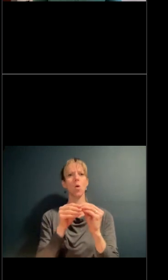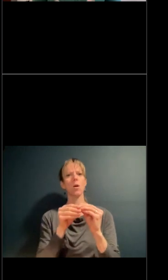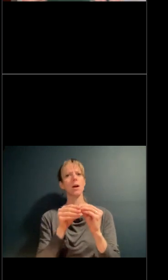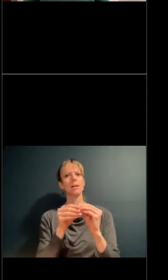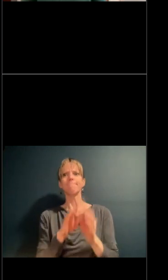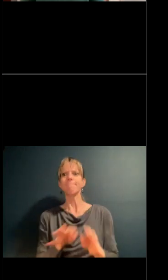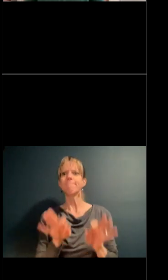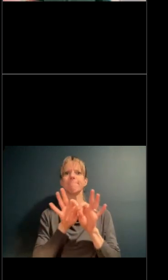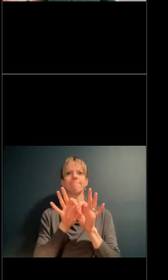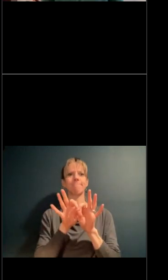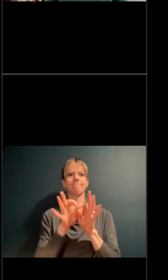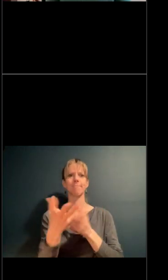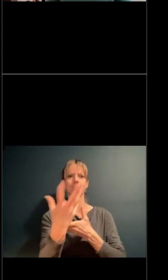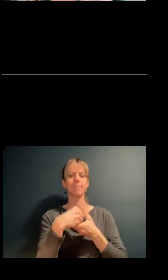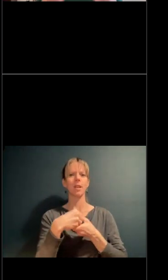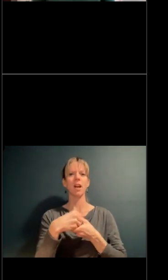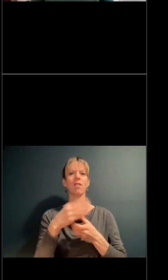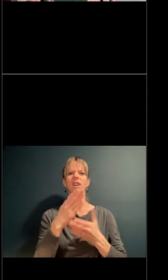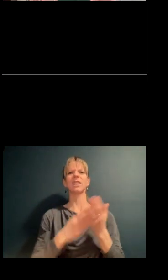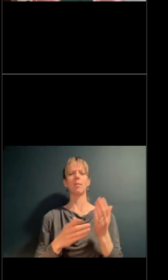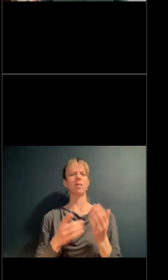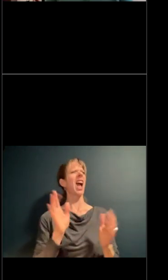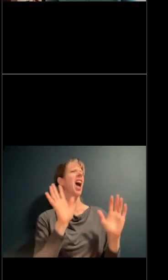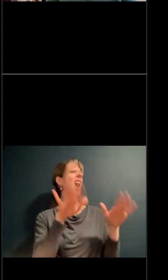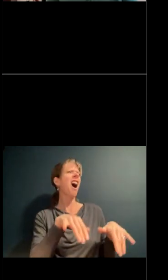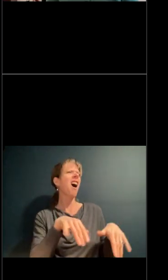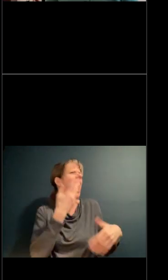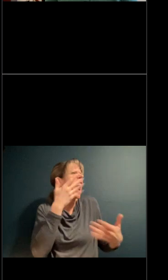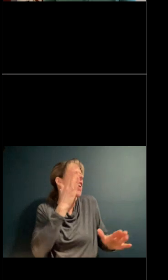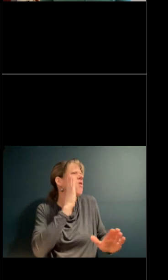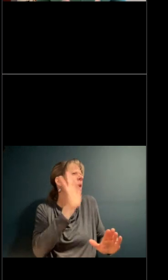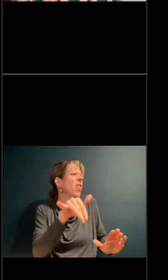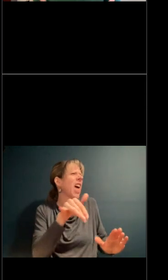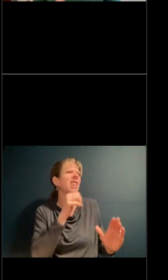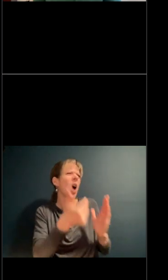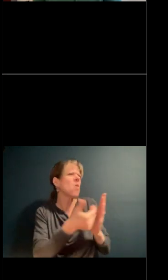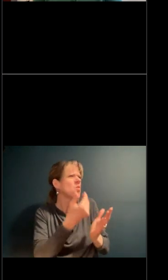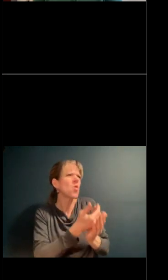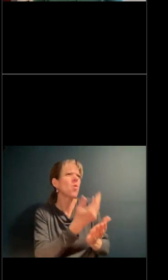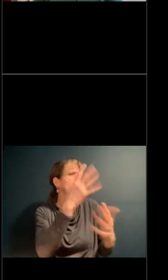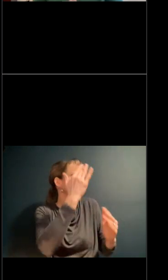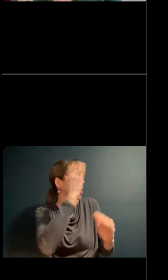For some of you this is not going to be fresh, it will affirm what you're already about, and that encourages me as well.